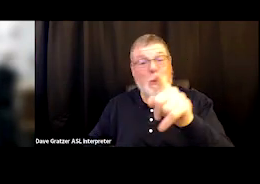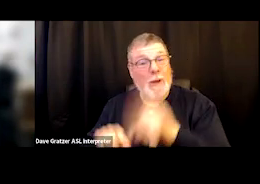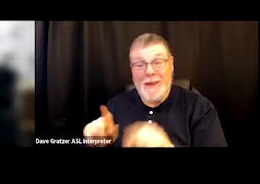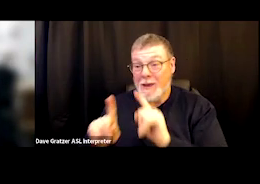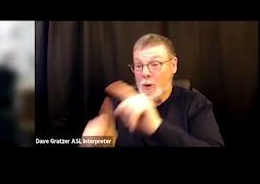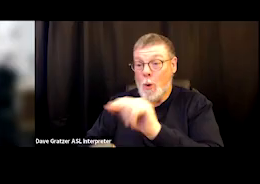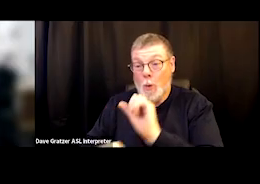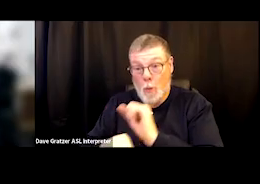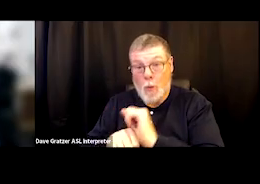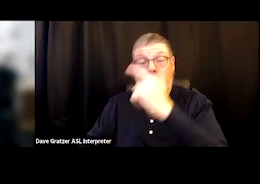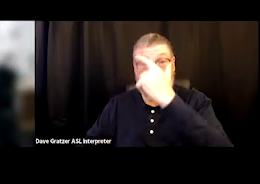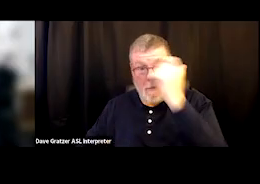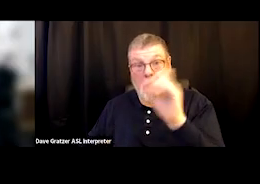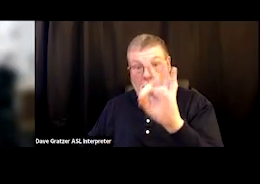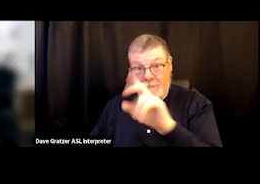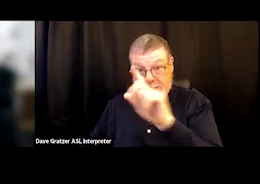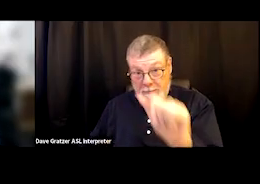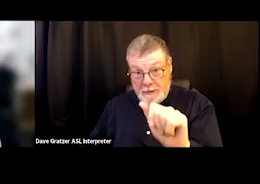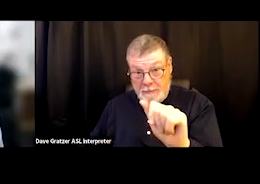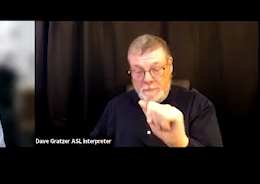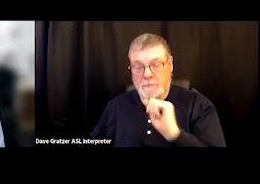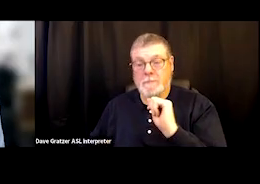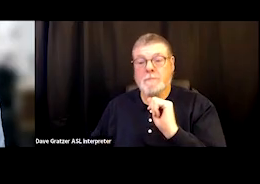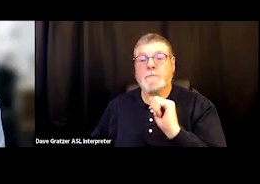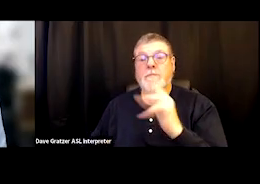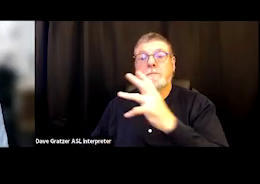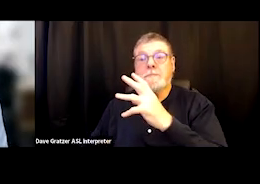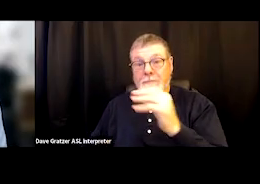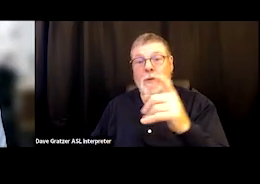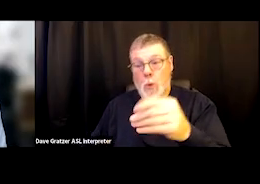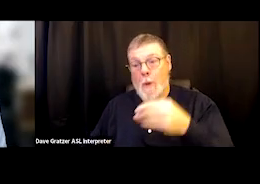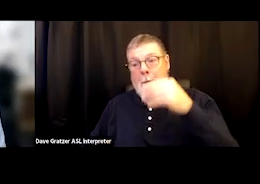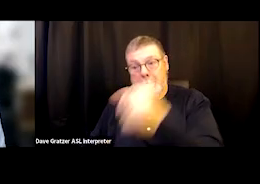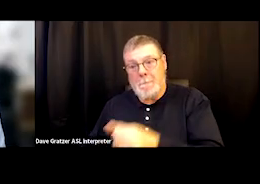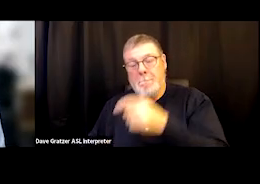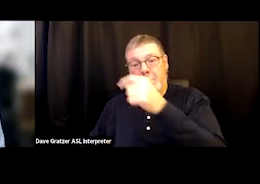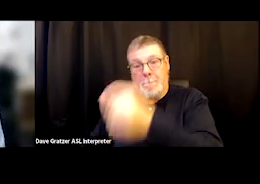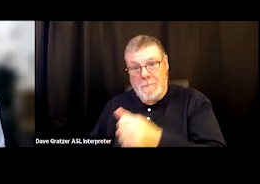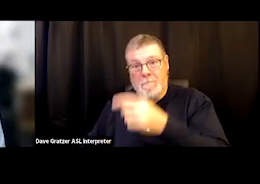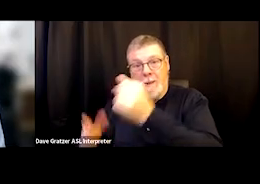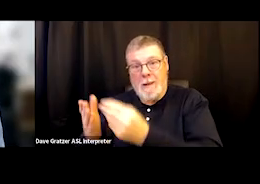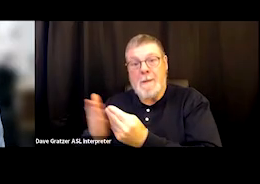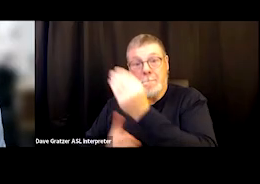because of a disabling condition, and you've paid in and bought this insurance for yourself,